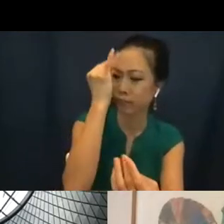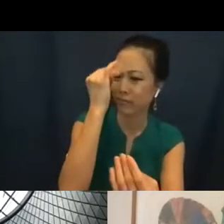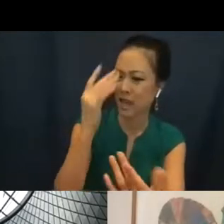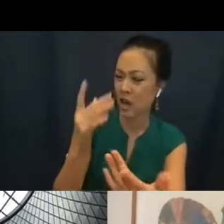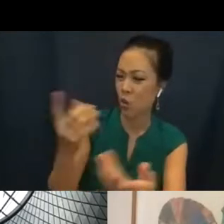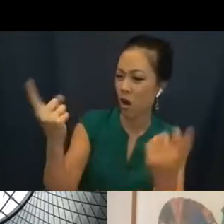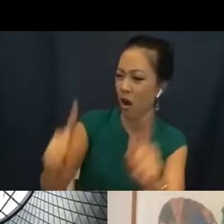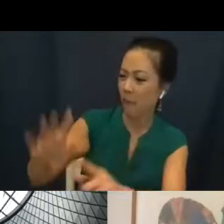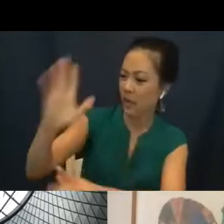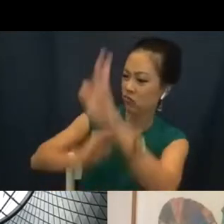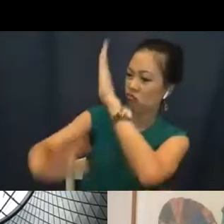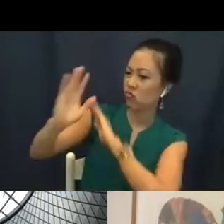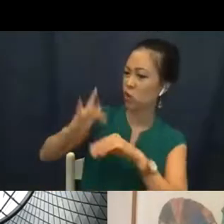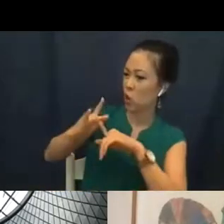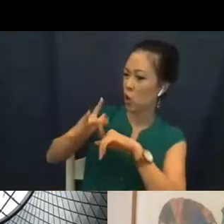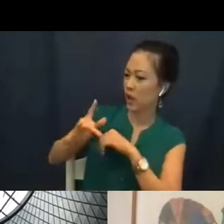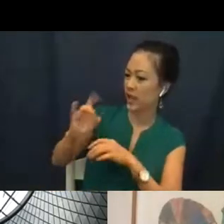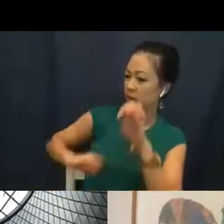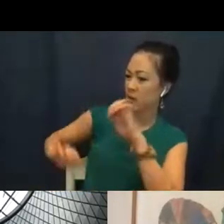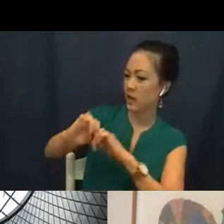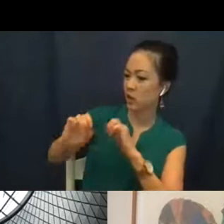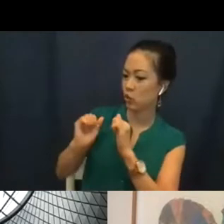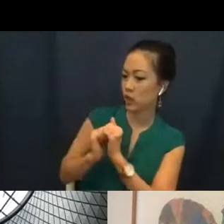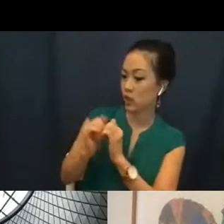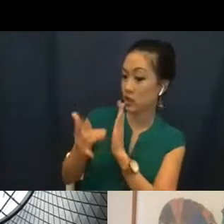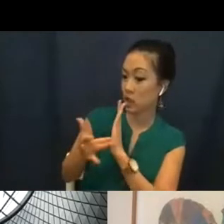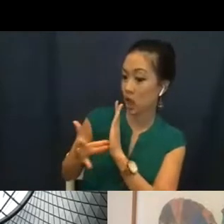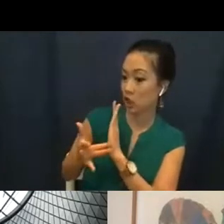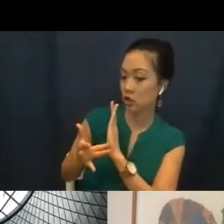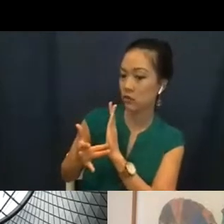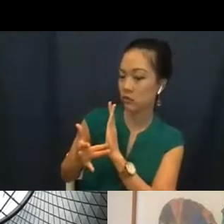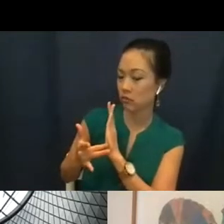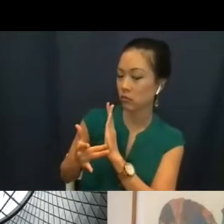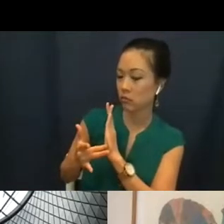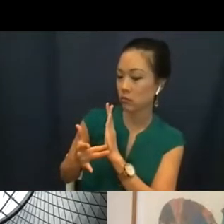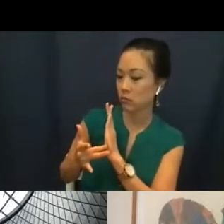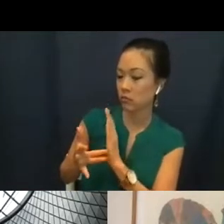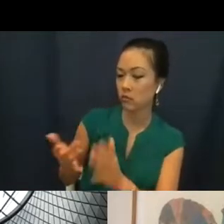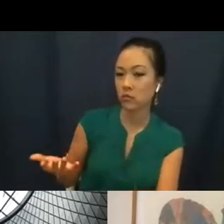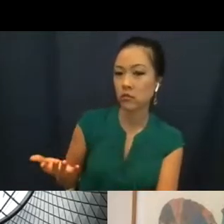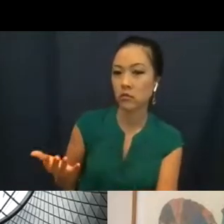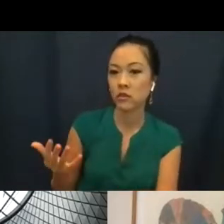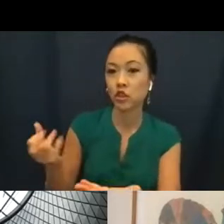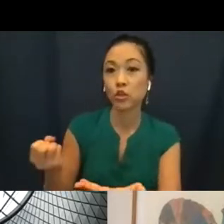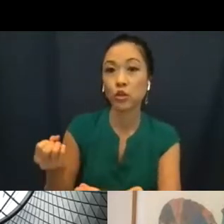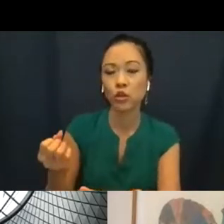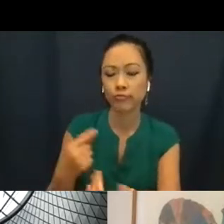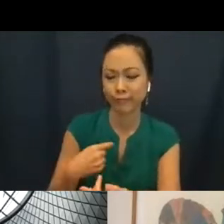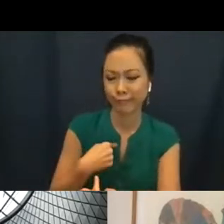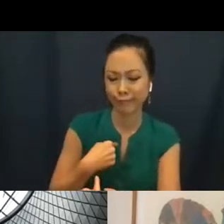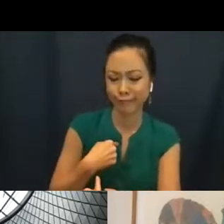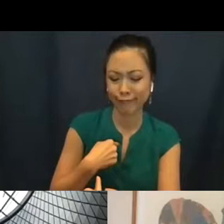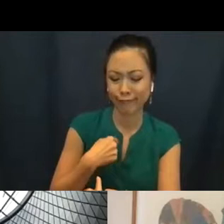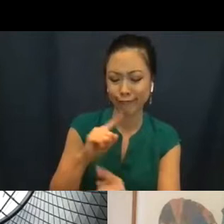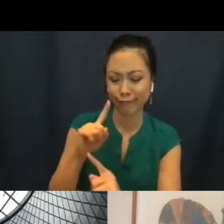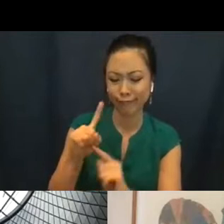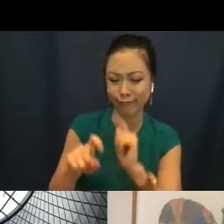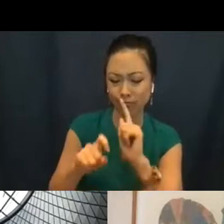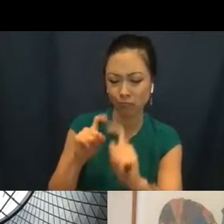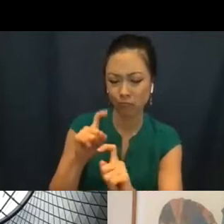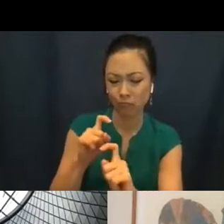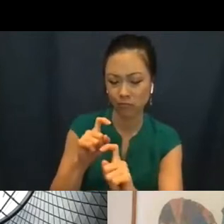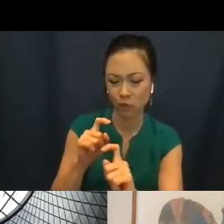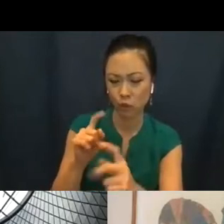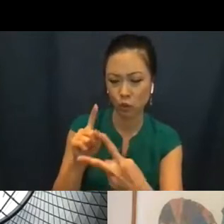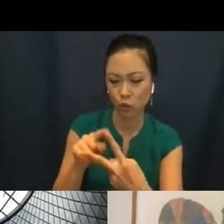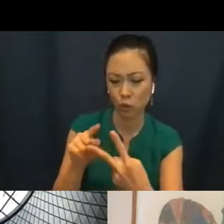with technology and so the questions I'm having is there are two things, there is utilitarian,